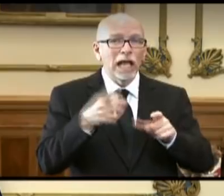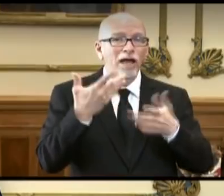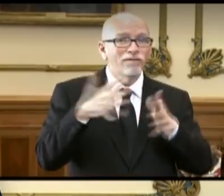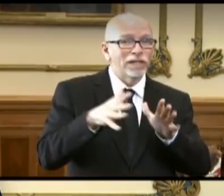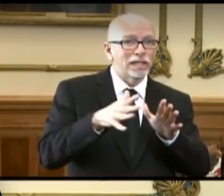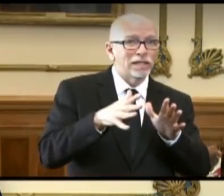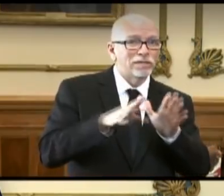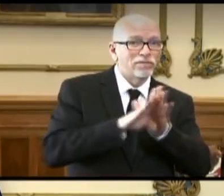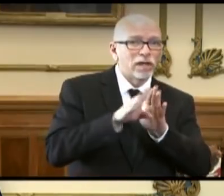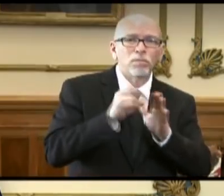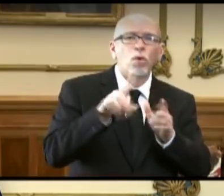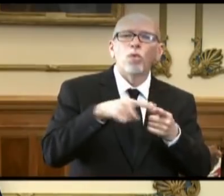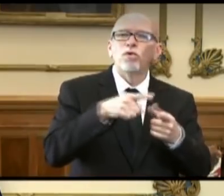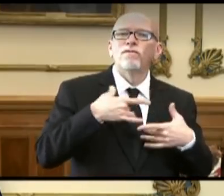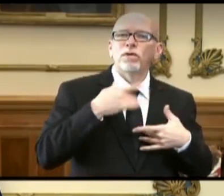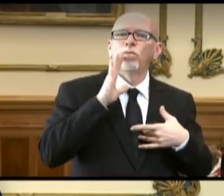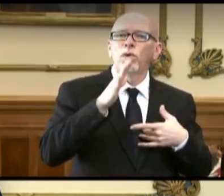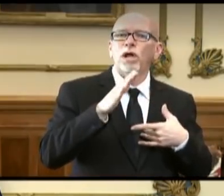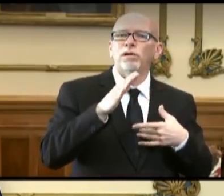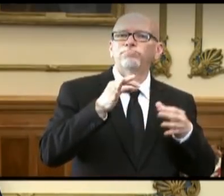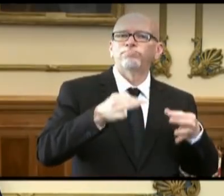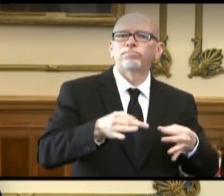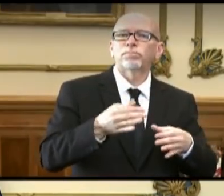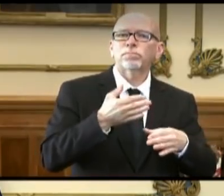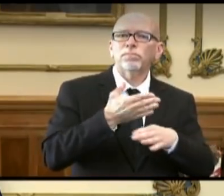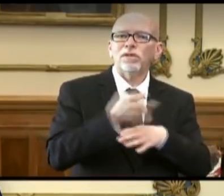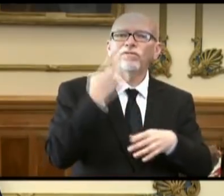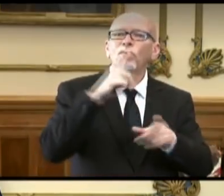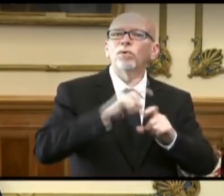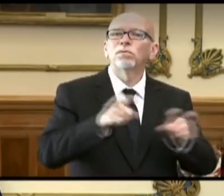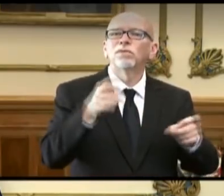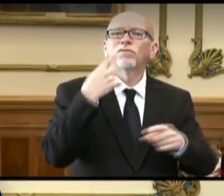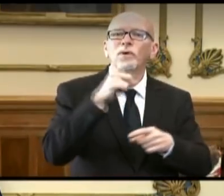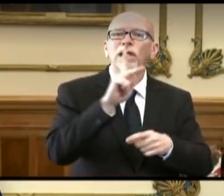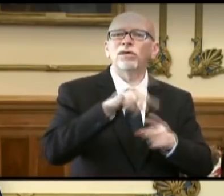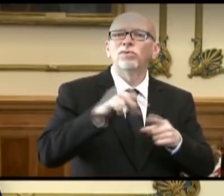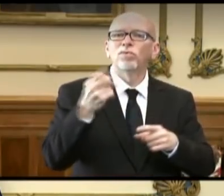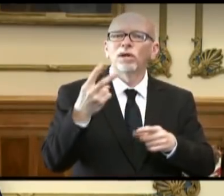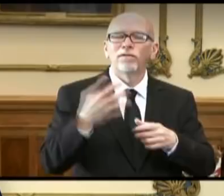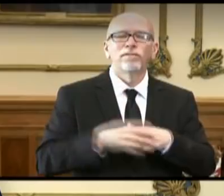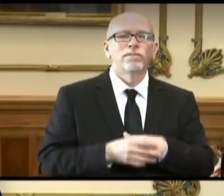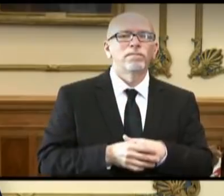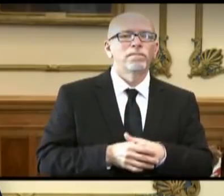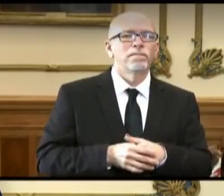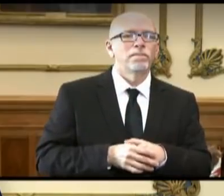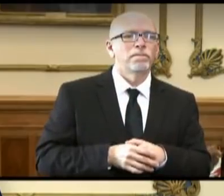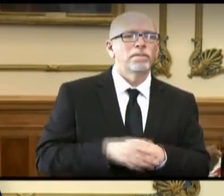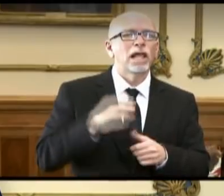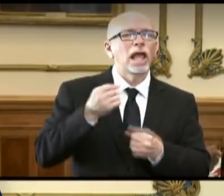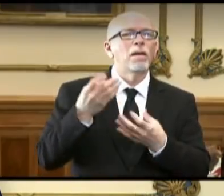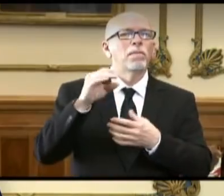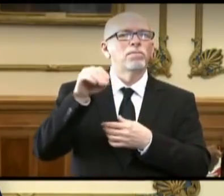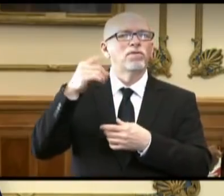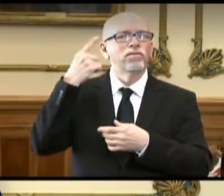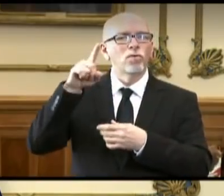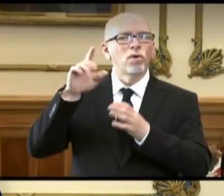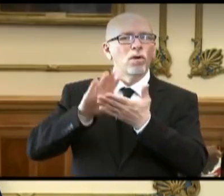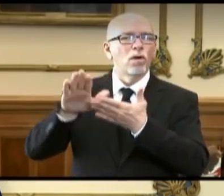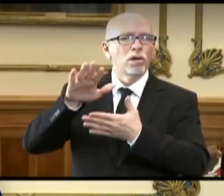I WONDERED IF THAT FORMULA HAS BEEN RUN YET AND IF NOT WHEN DO